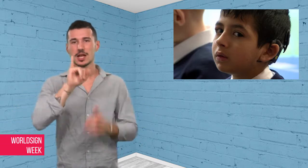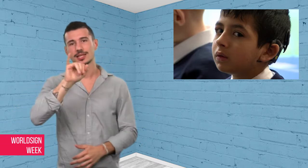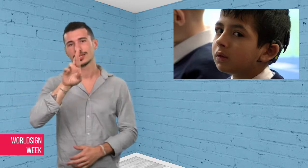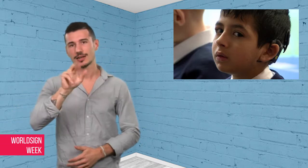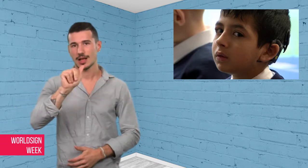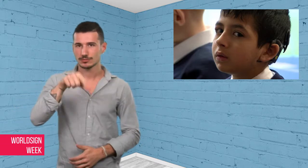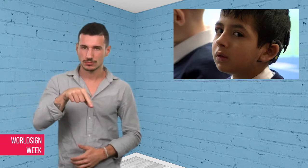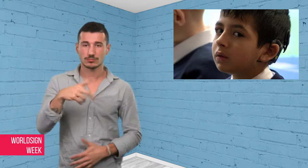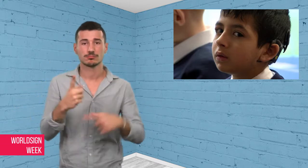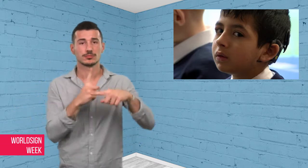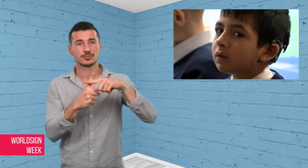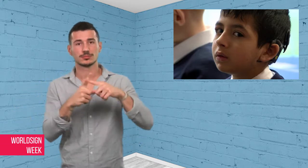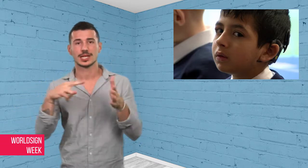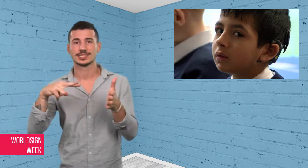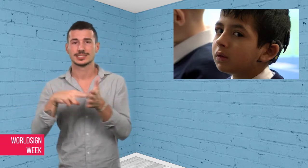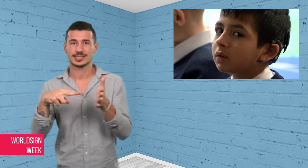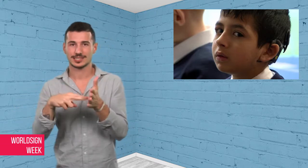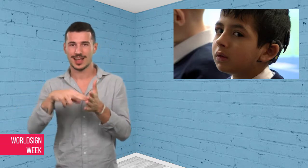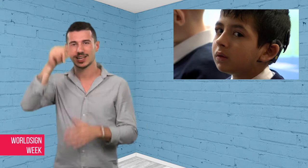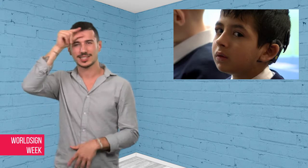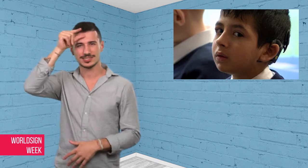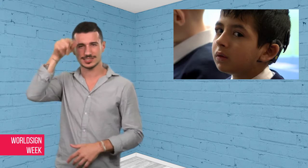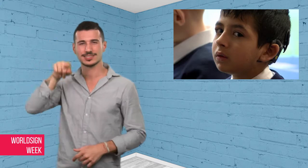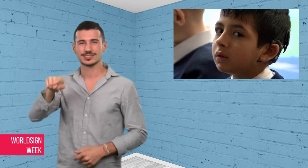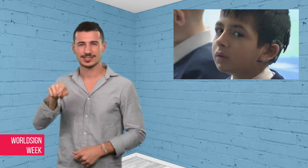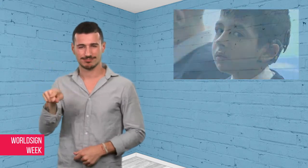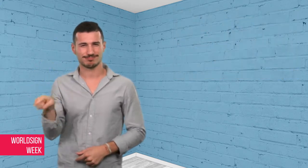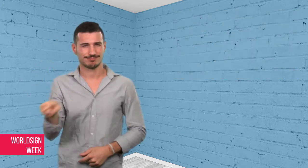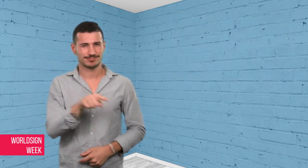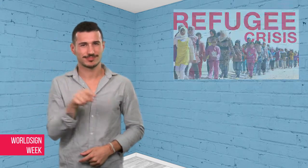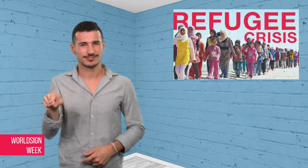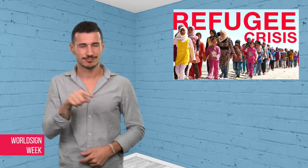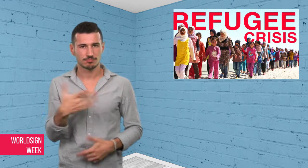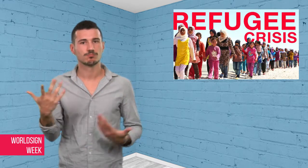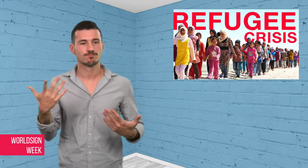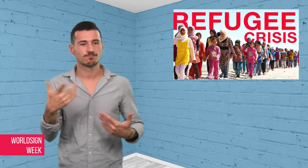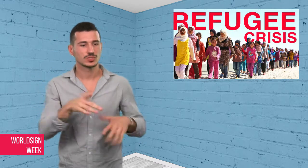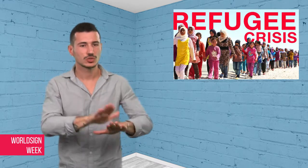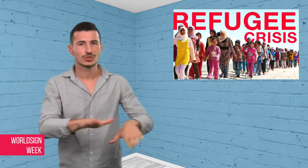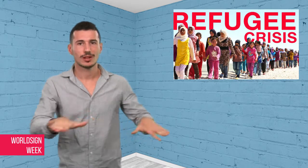Iraq and Syria (ISIS) had killed babies with